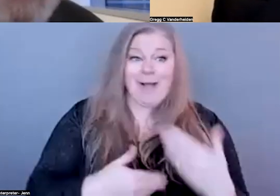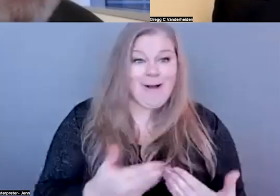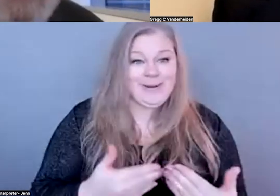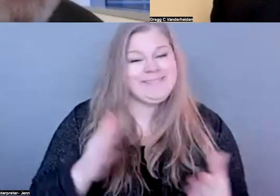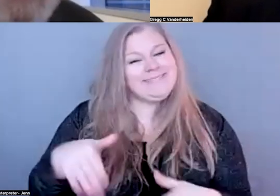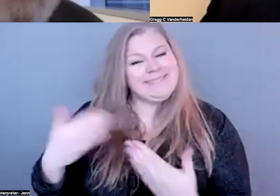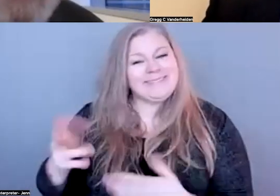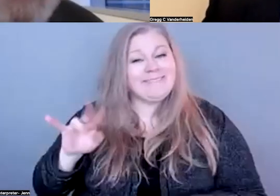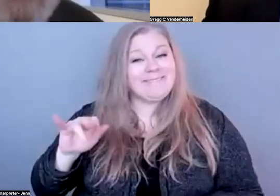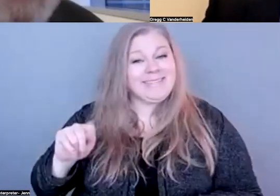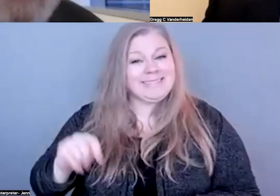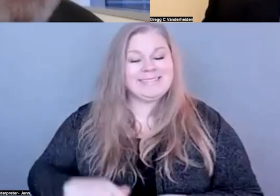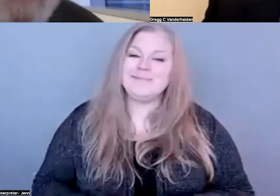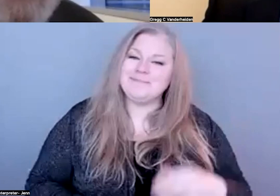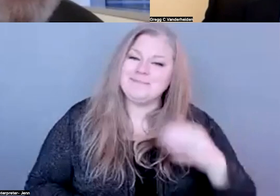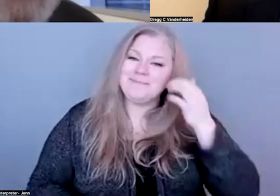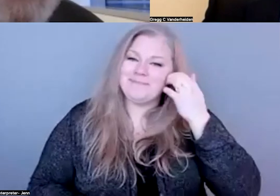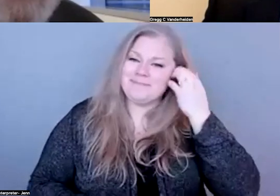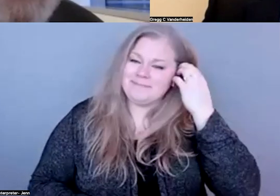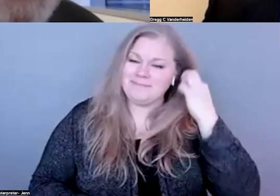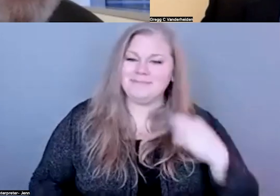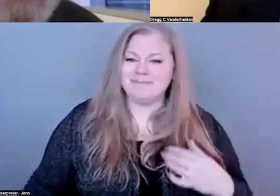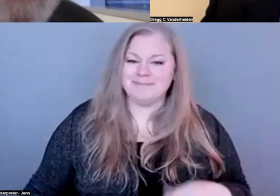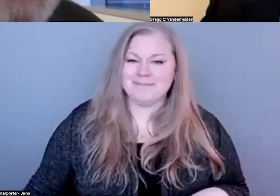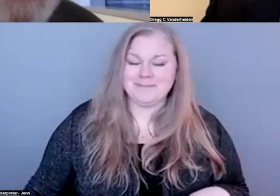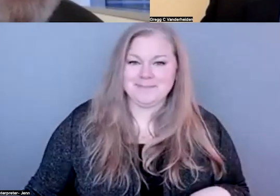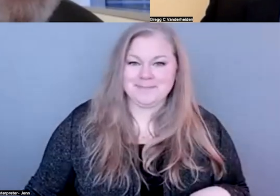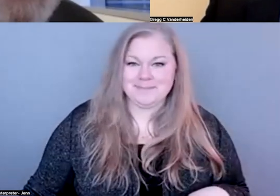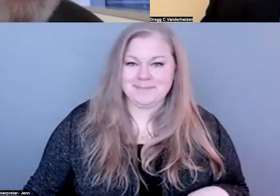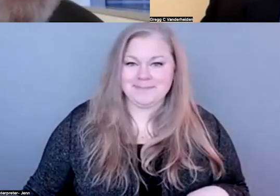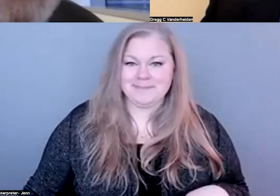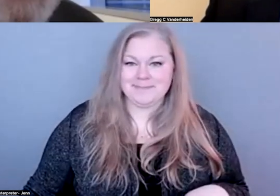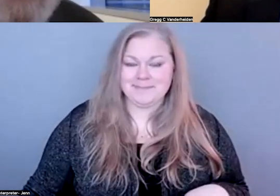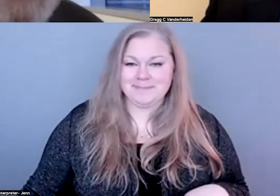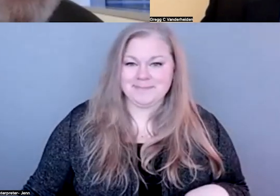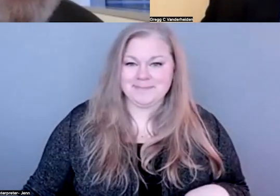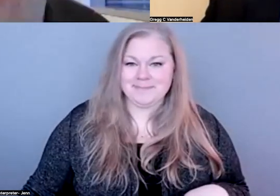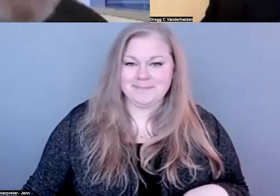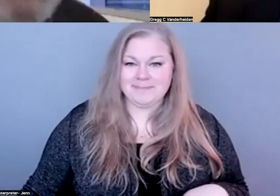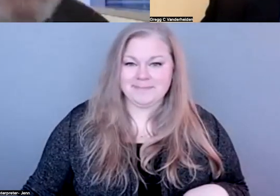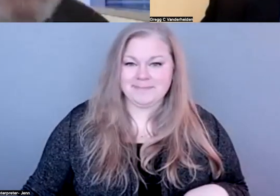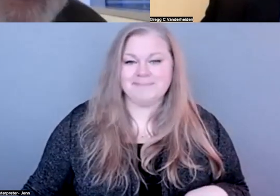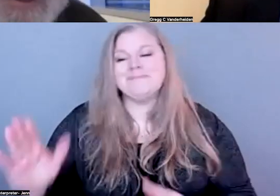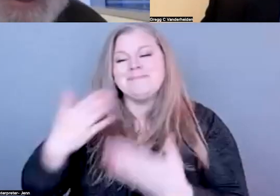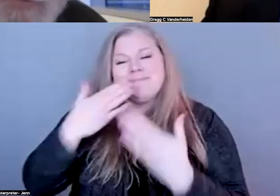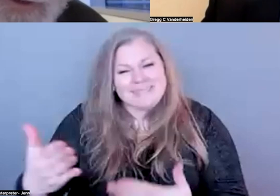So thanks so much, Greg. Hey, and welcome, everyone. An entire